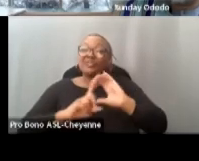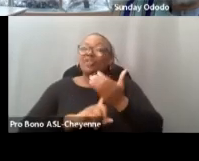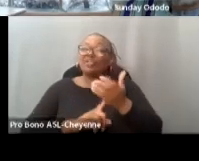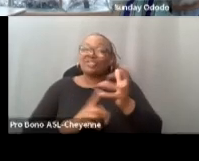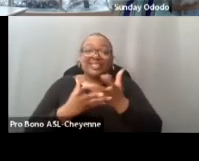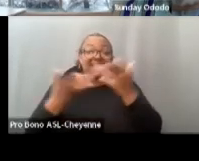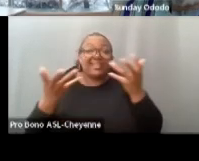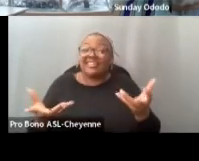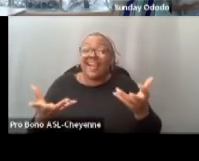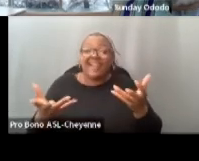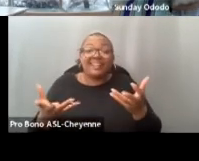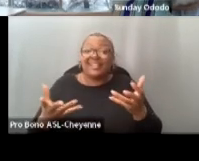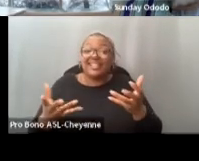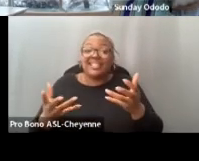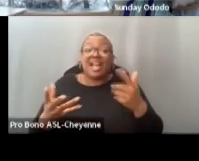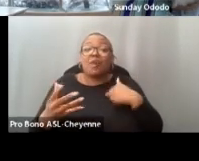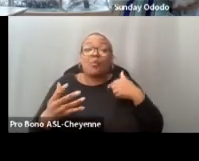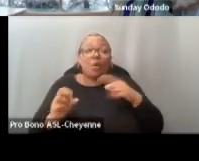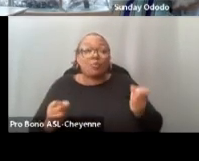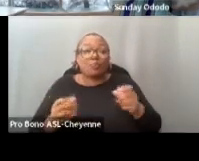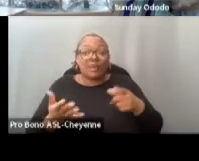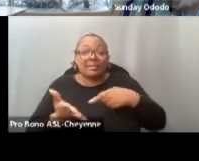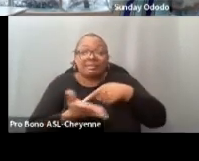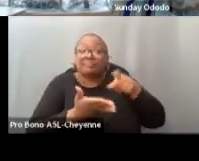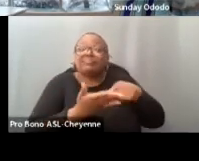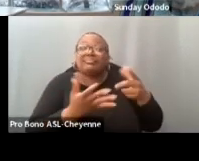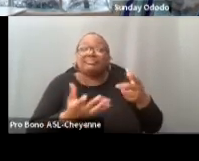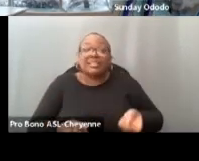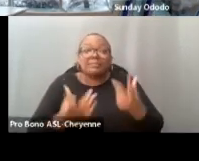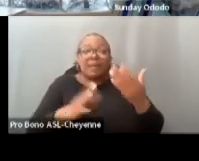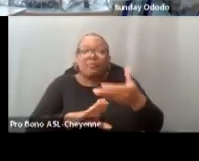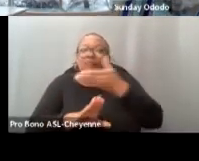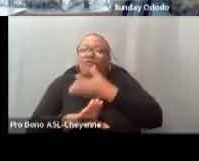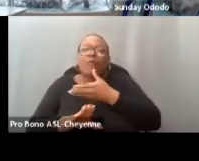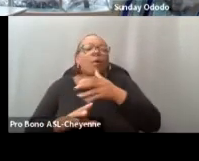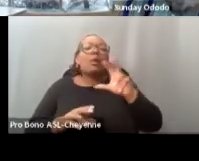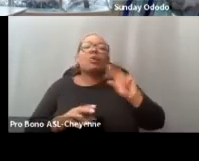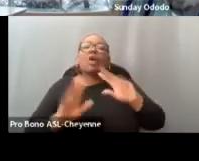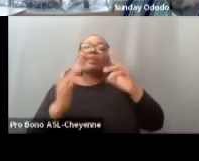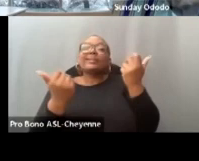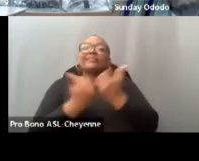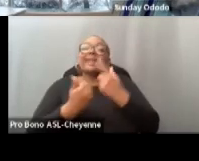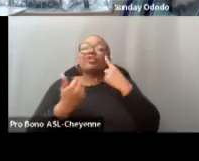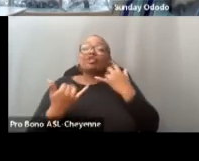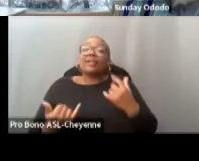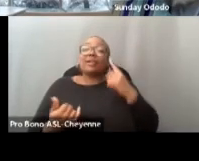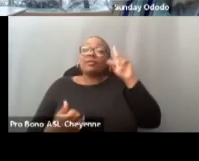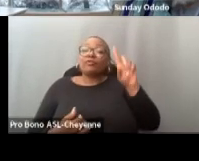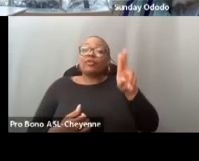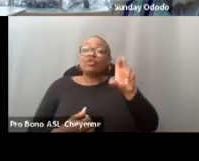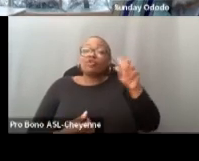It's nothing like what we spent before. They can't do the same thing. The challenge is how to partner with